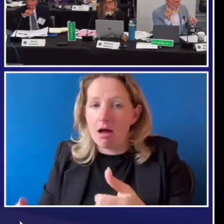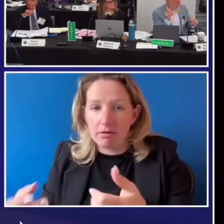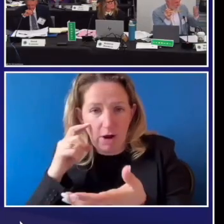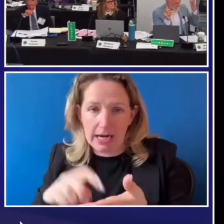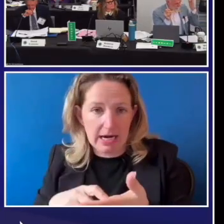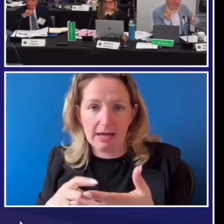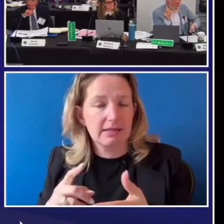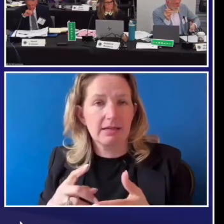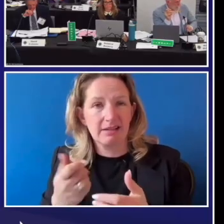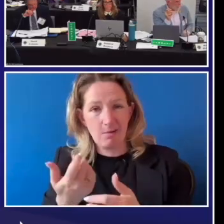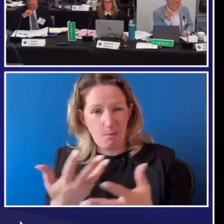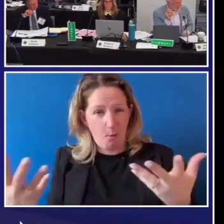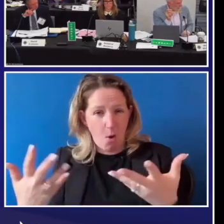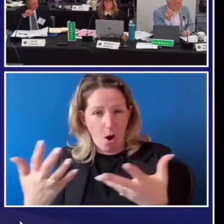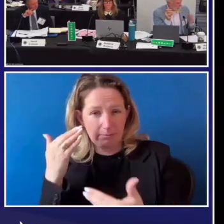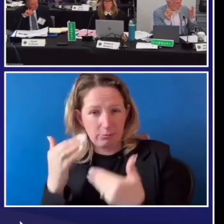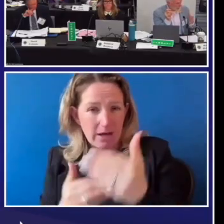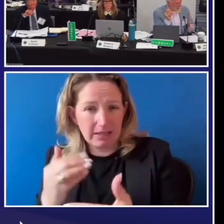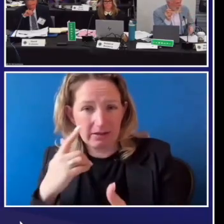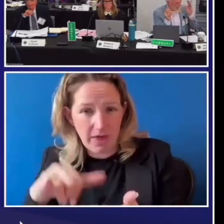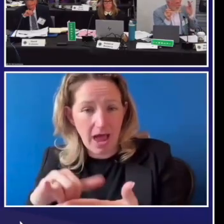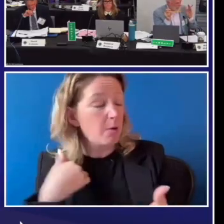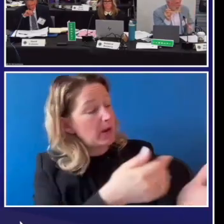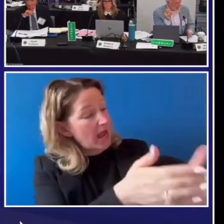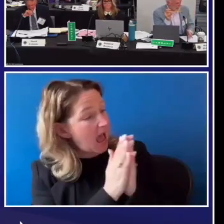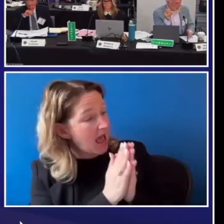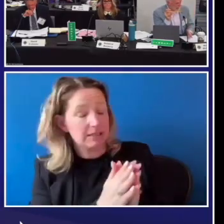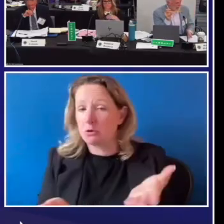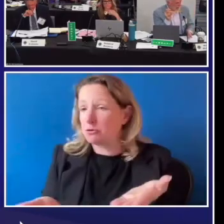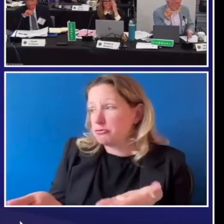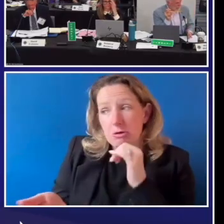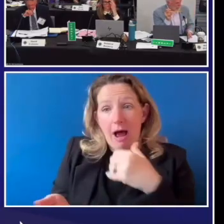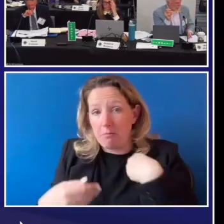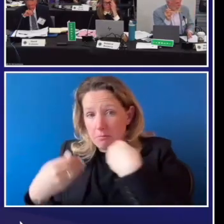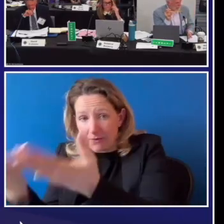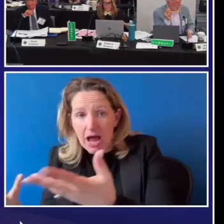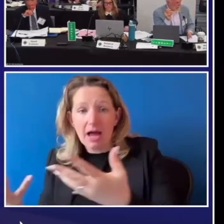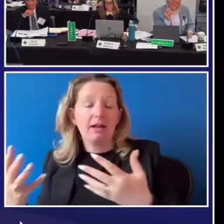We asked for it, you don't have it, you now, as of this date, are no longer a recognized